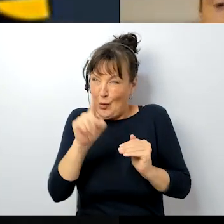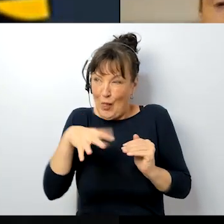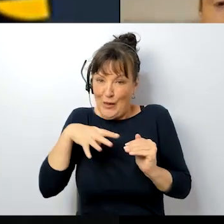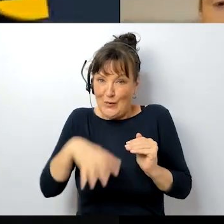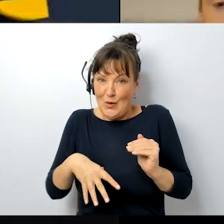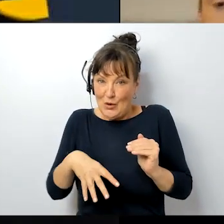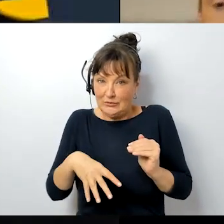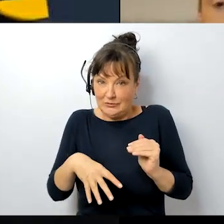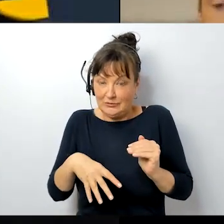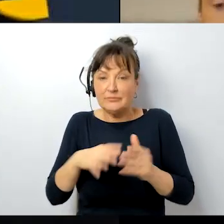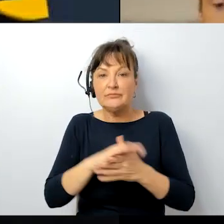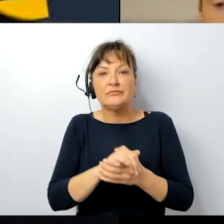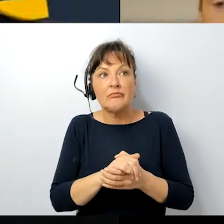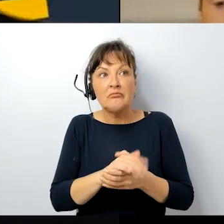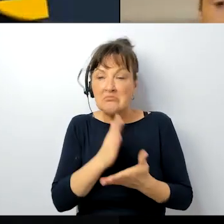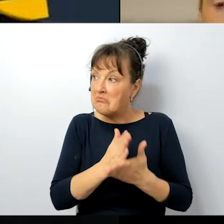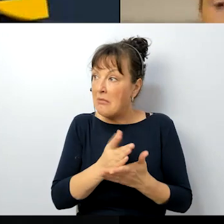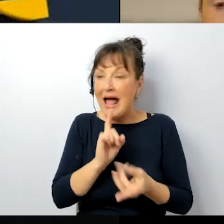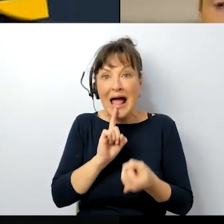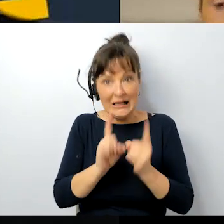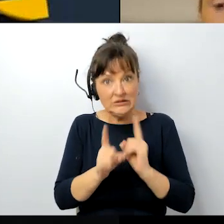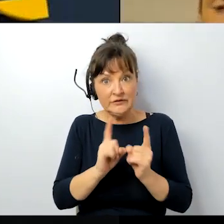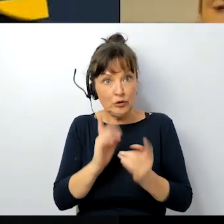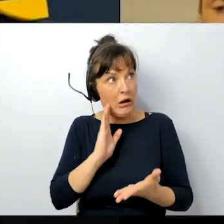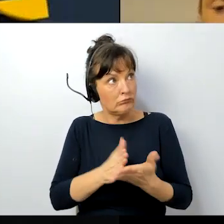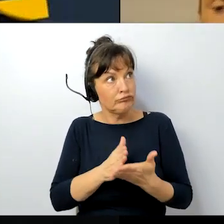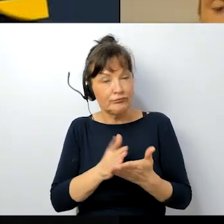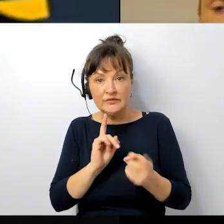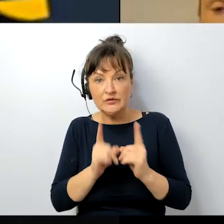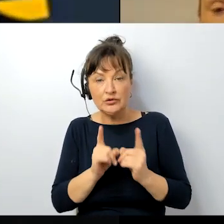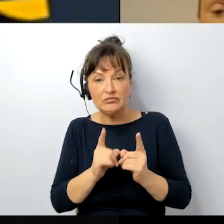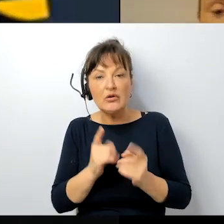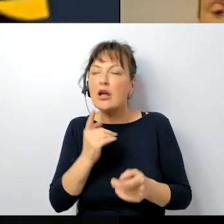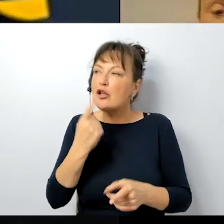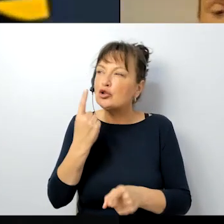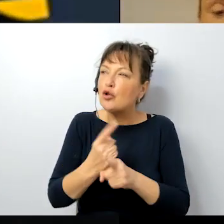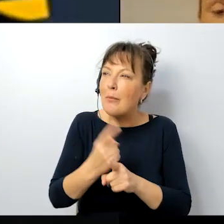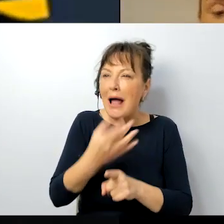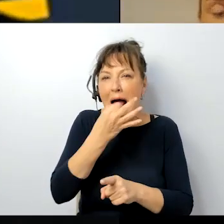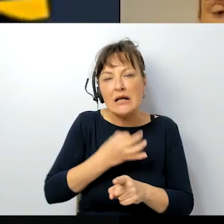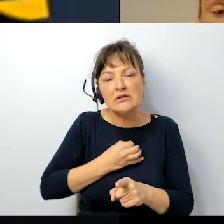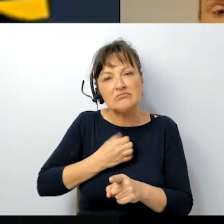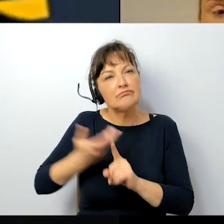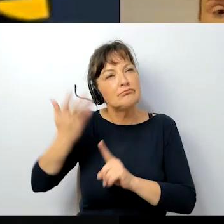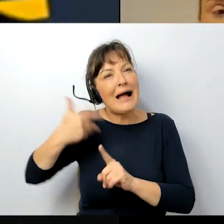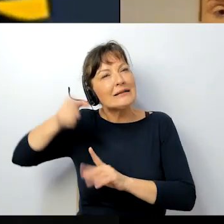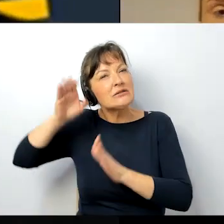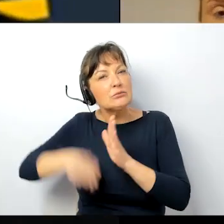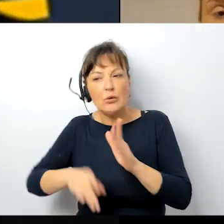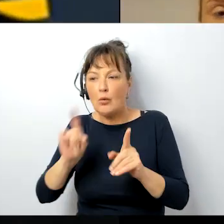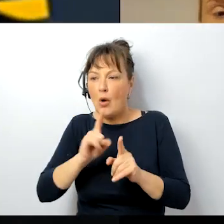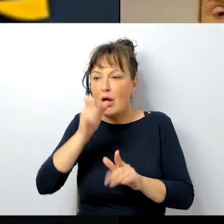to the company so that it was stuff I could talk about. My actual interview was mainly